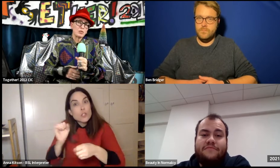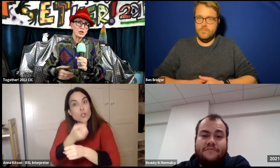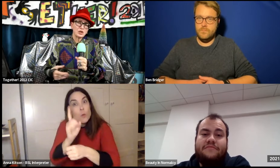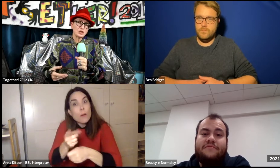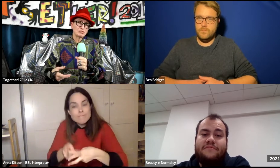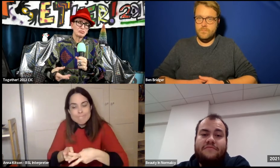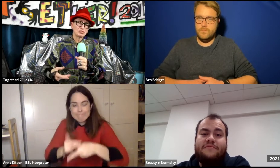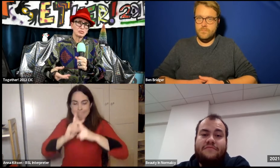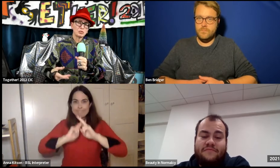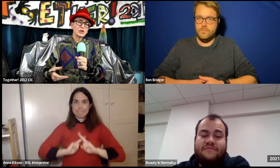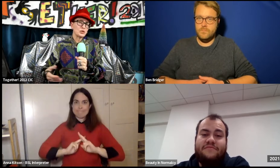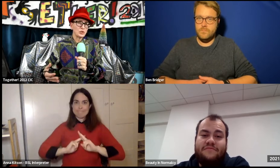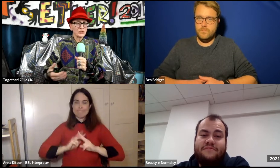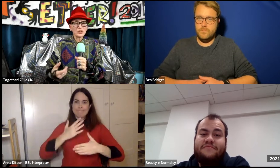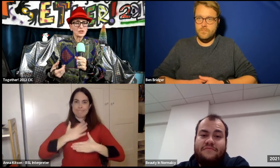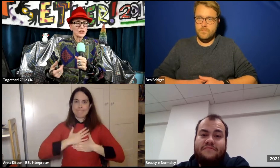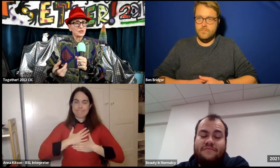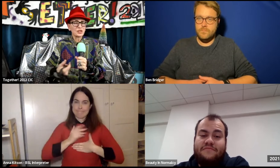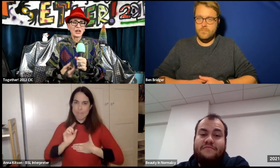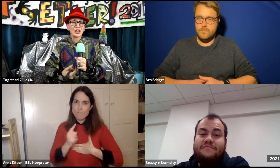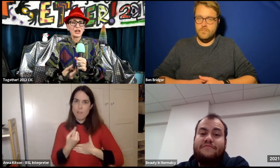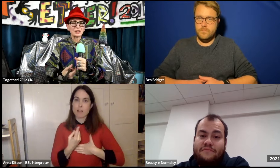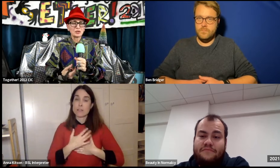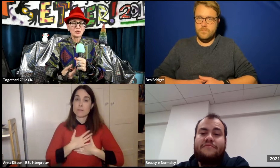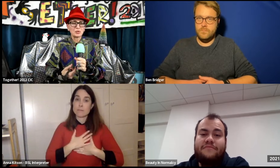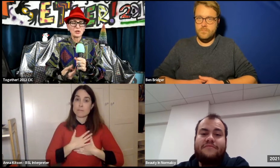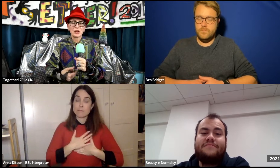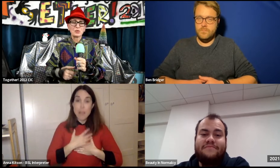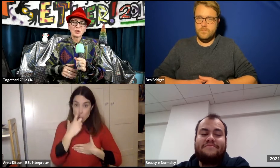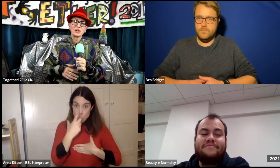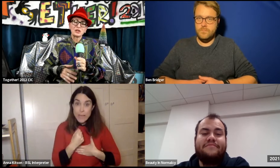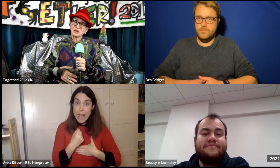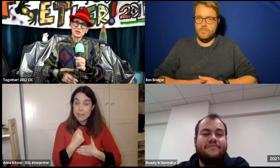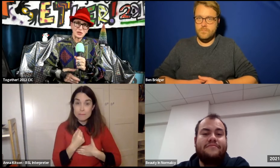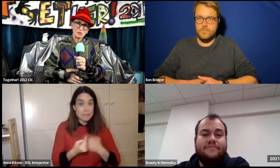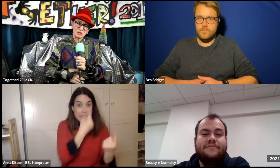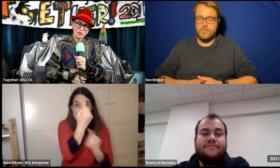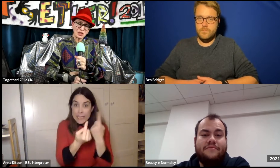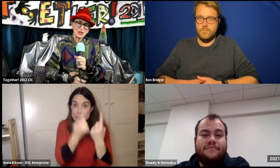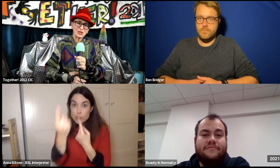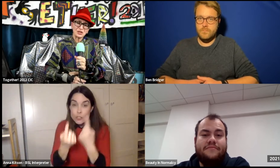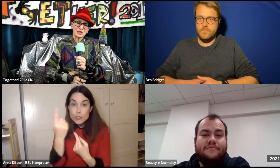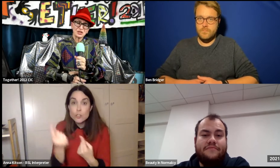We can all give ourselves care, without worrying that it's going to be rejected